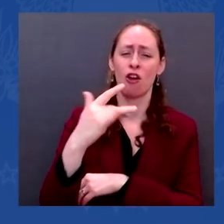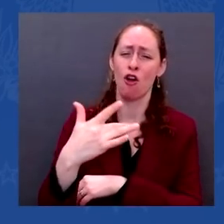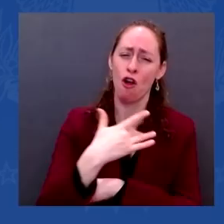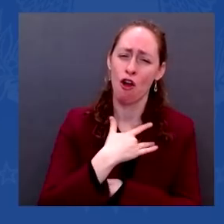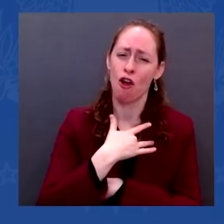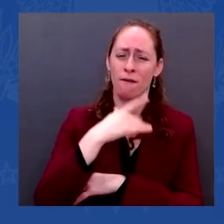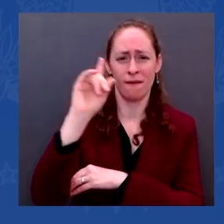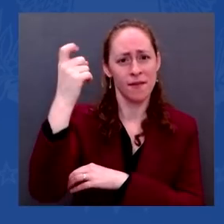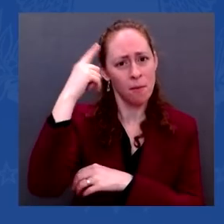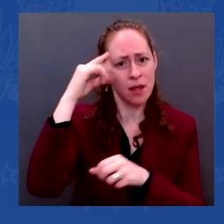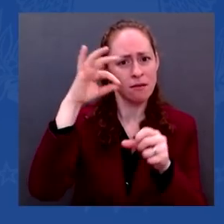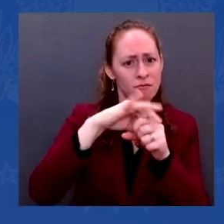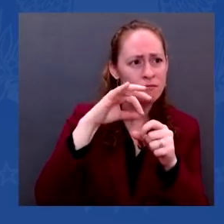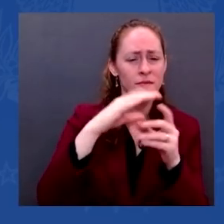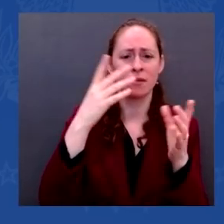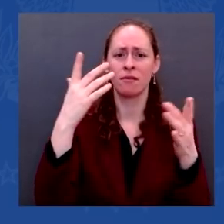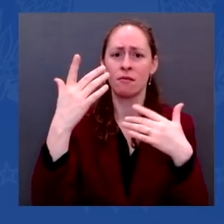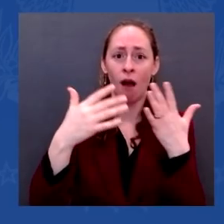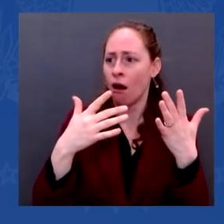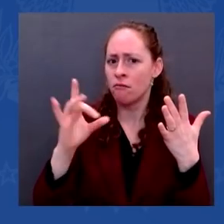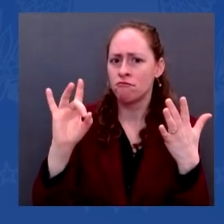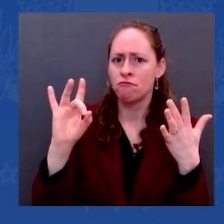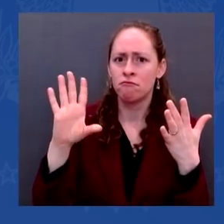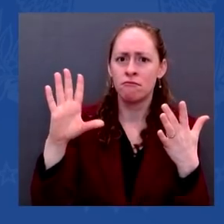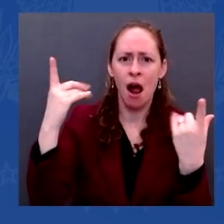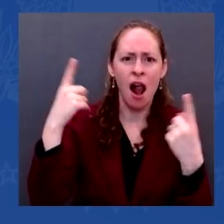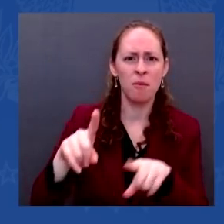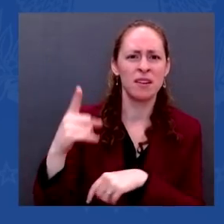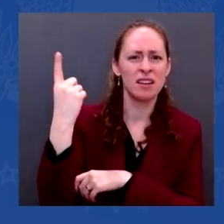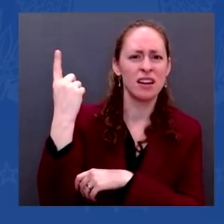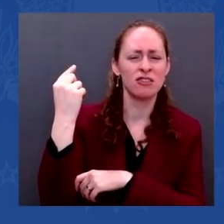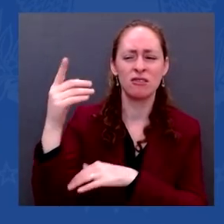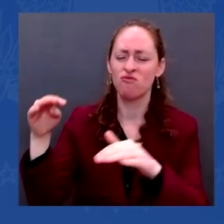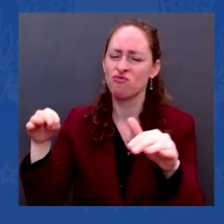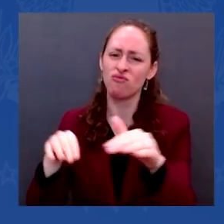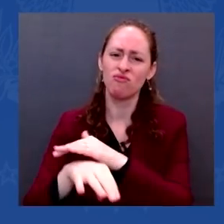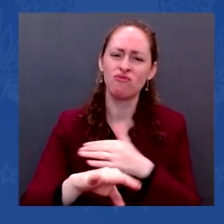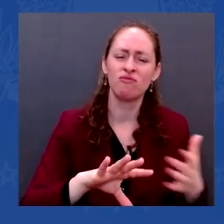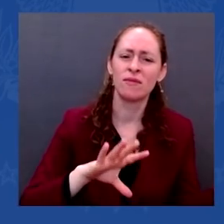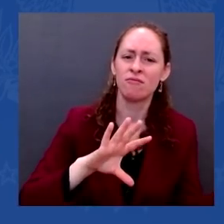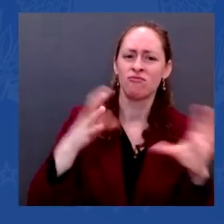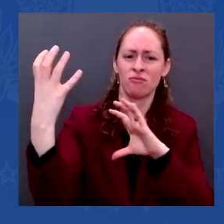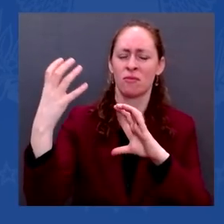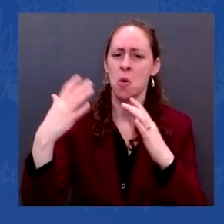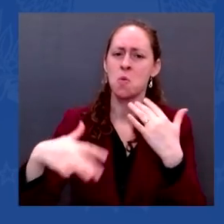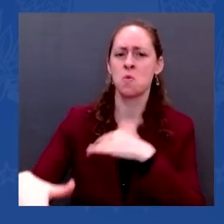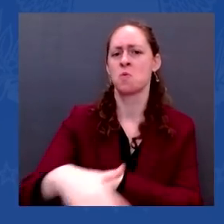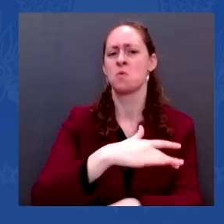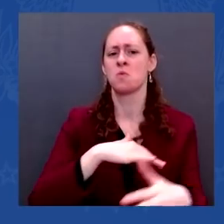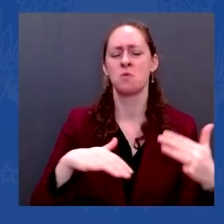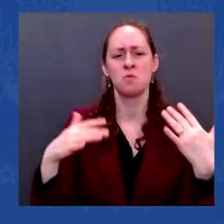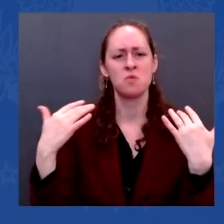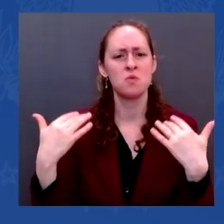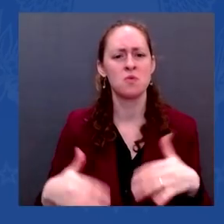Unity is elusive, but it's really actually necessary. Unity doesn't mean we have to agree on everything.